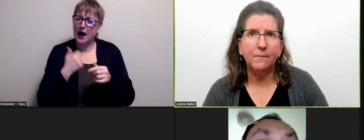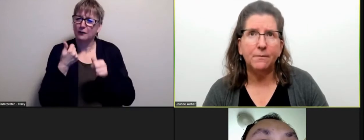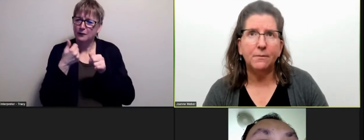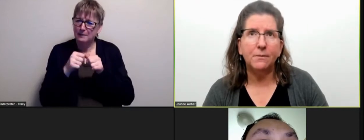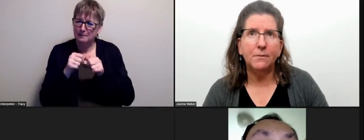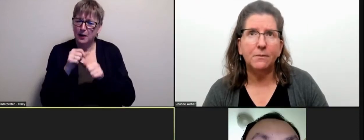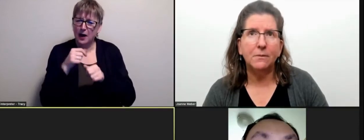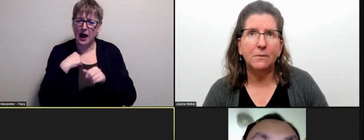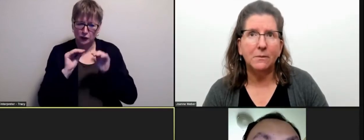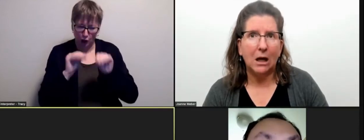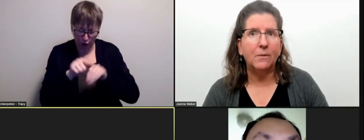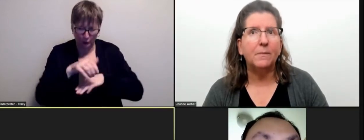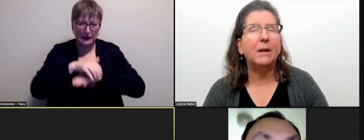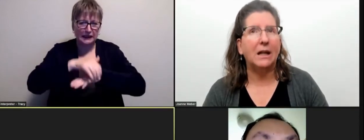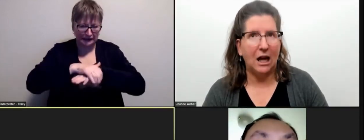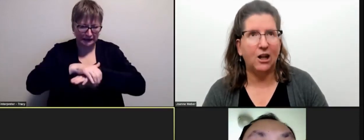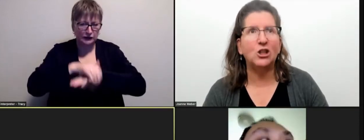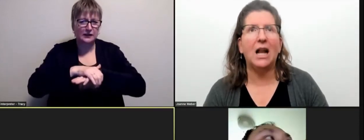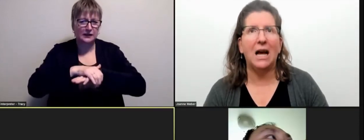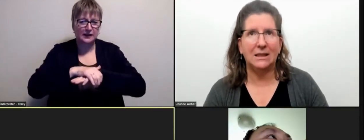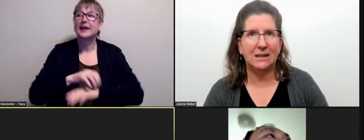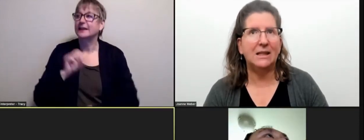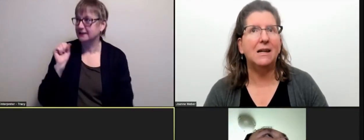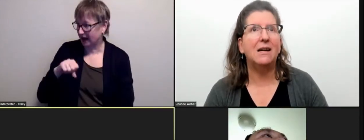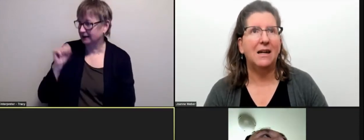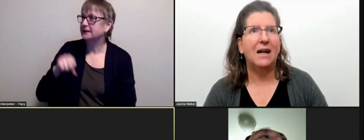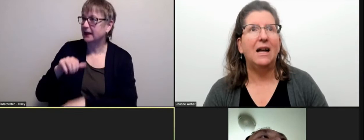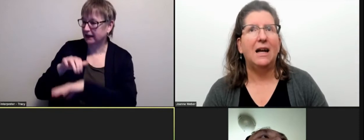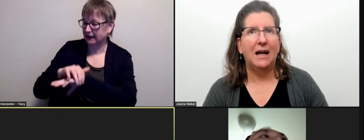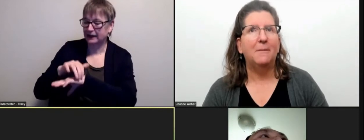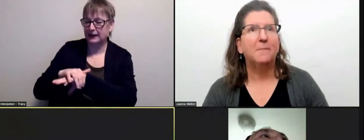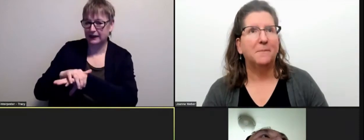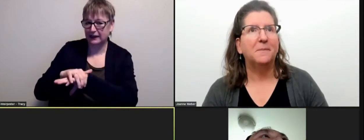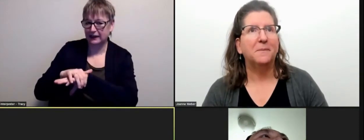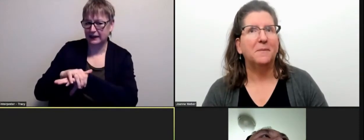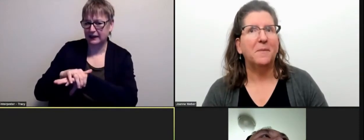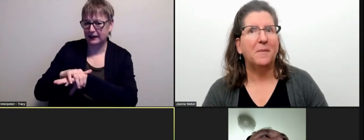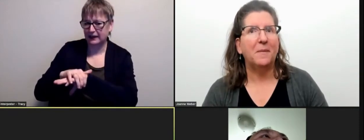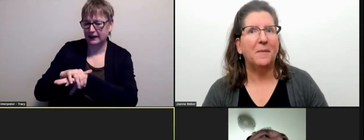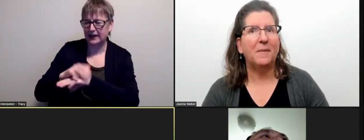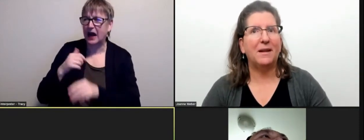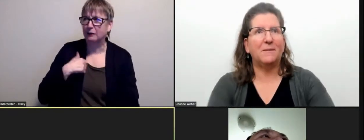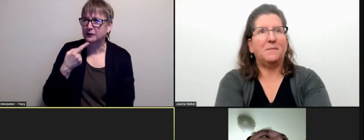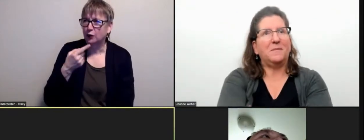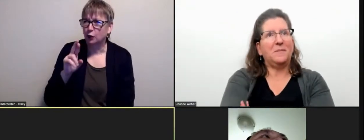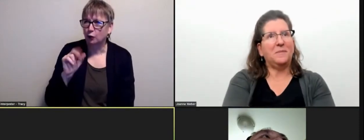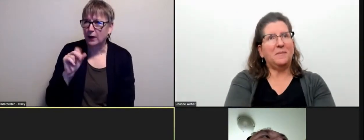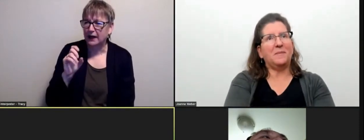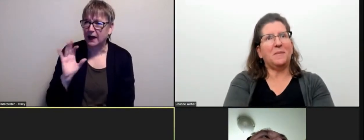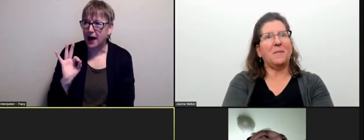Major: Yes, English. Dr. Weber: Yes English class. When I was in Grade 9 and 10.